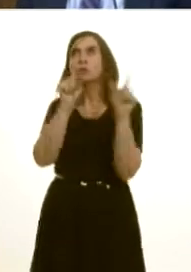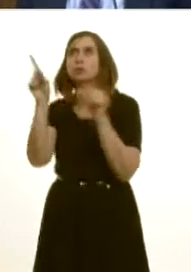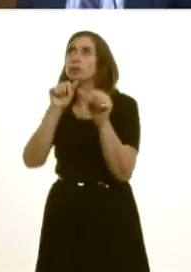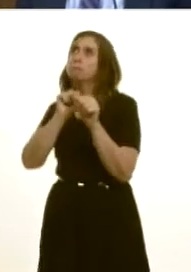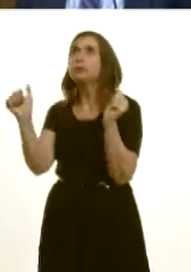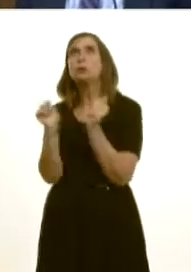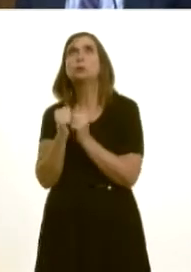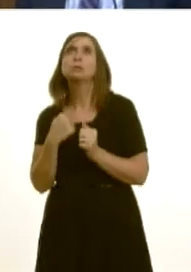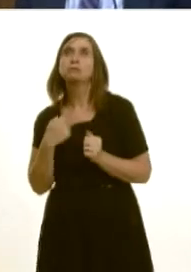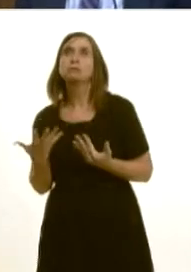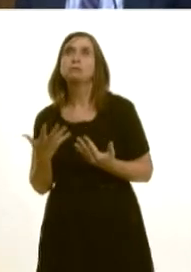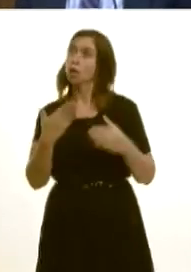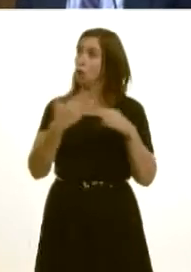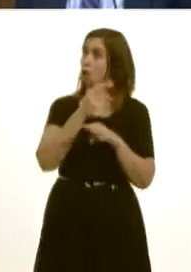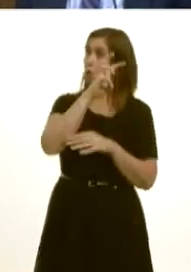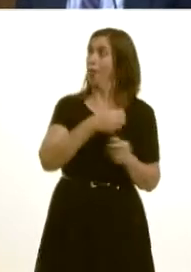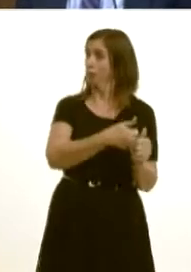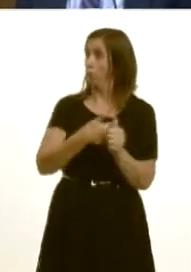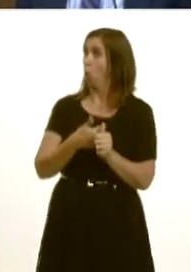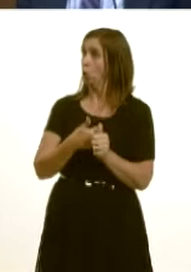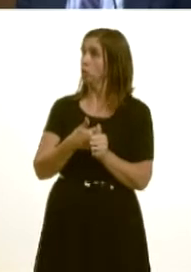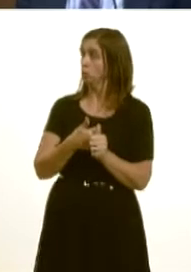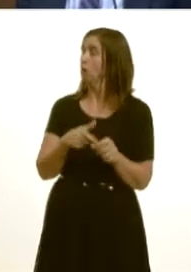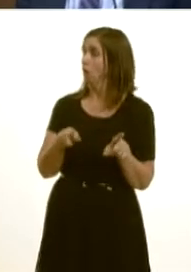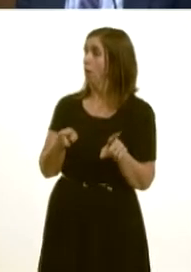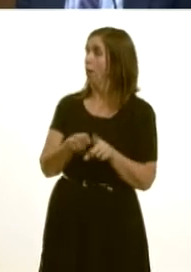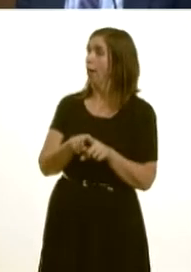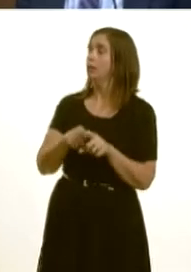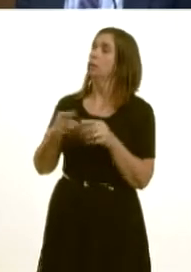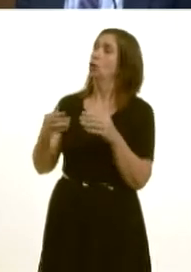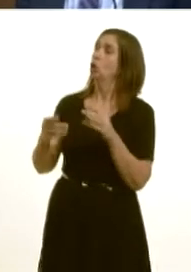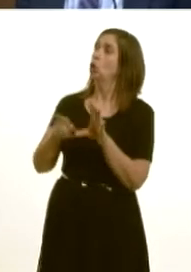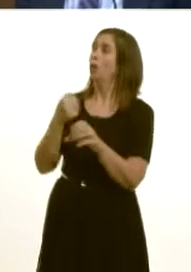them. That is supported by Careers Wales and through the new youth guarantee that incorporates